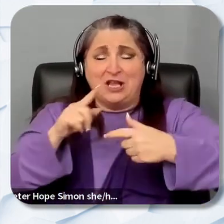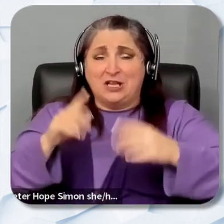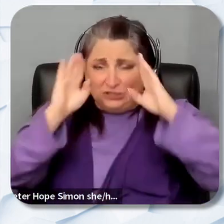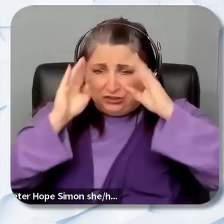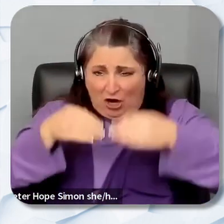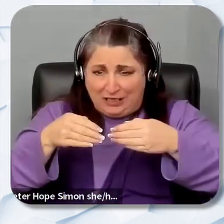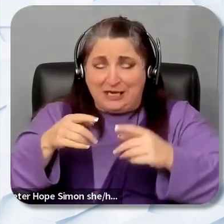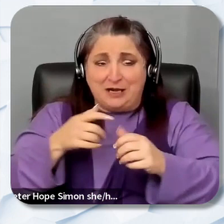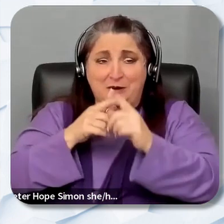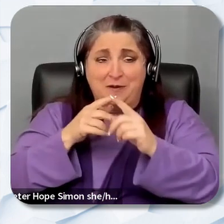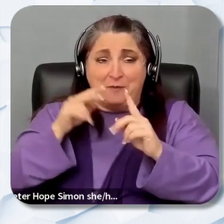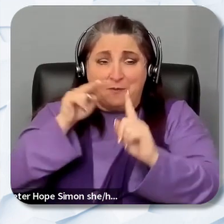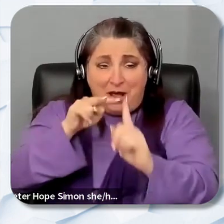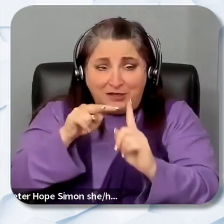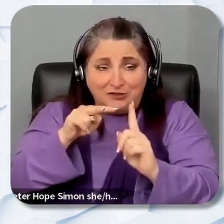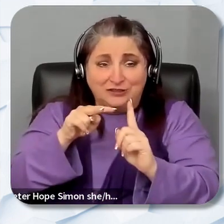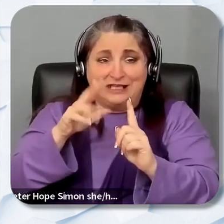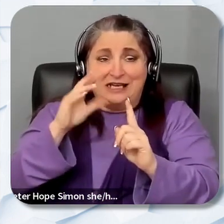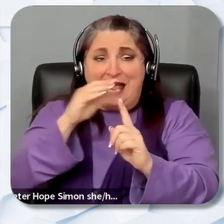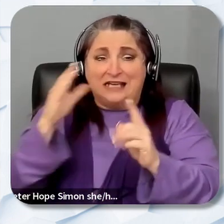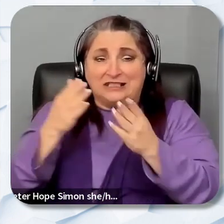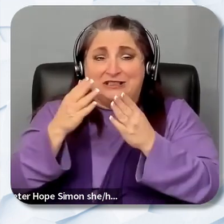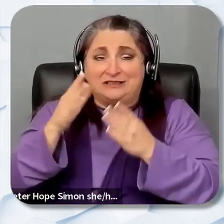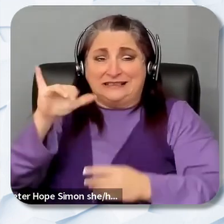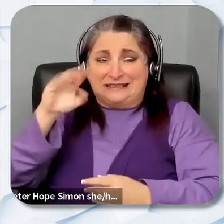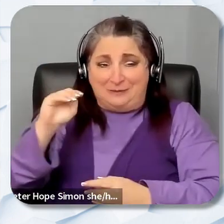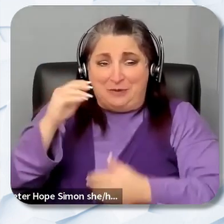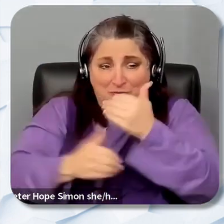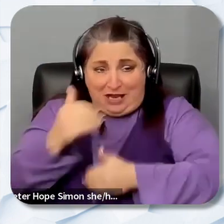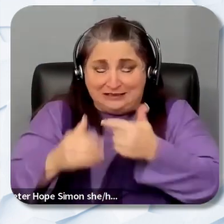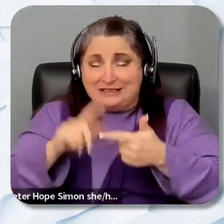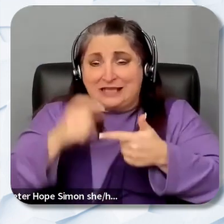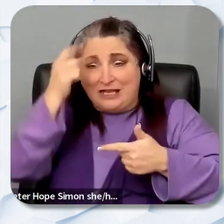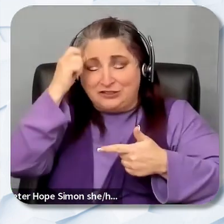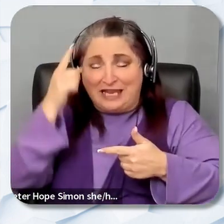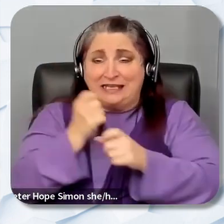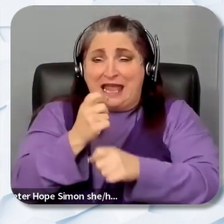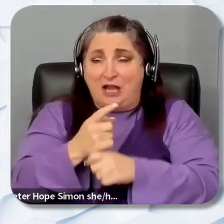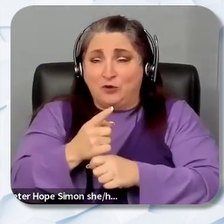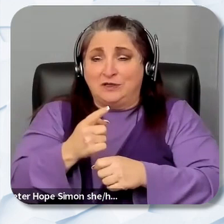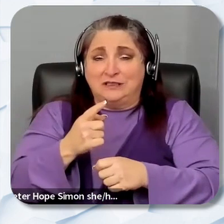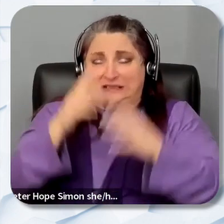in general in the CIM process, understanding the Annual Determination Letter, Targeted